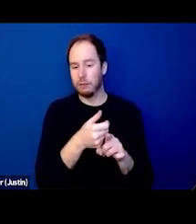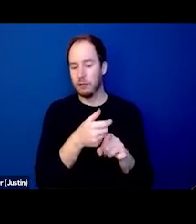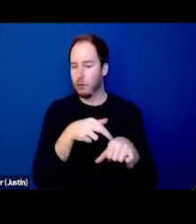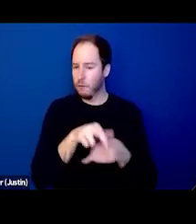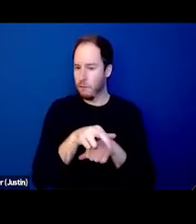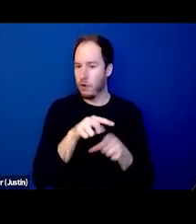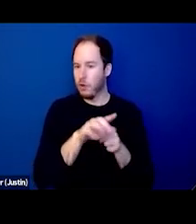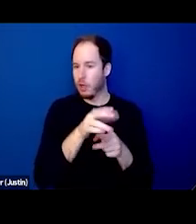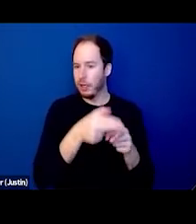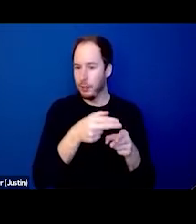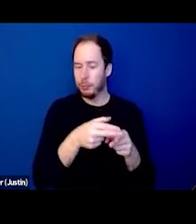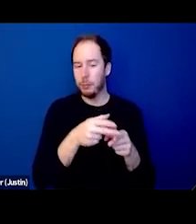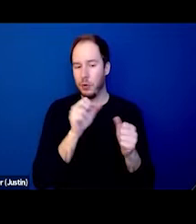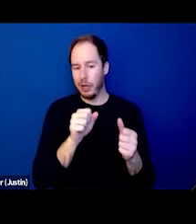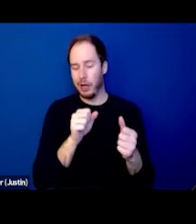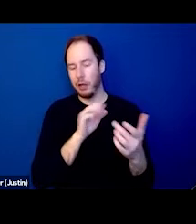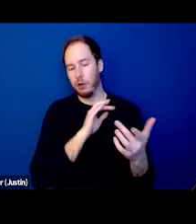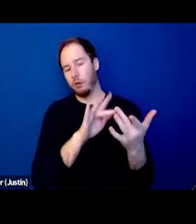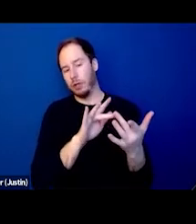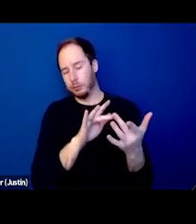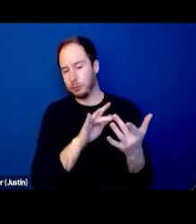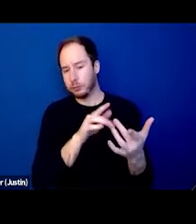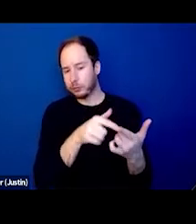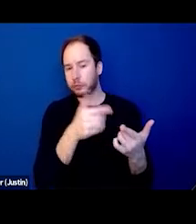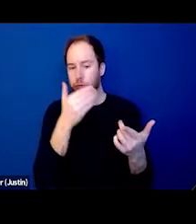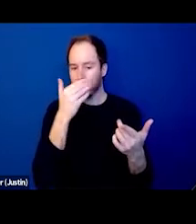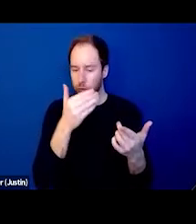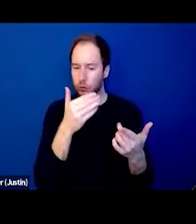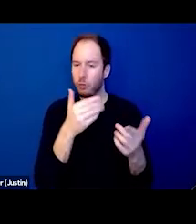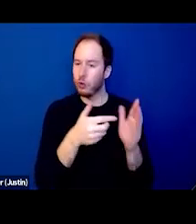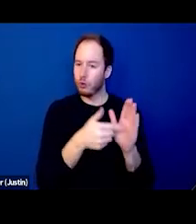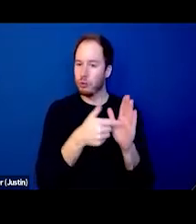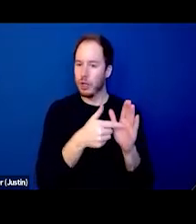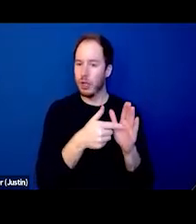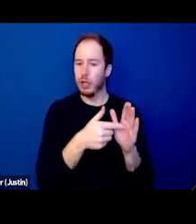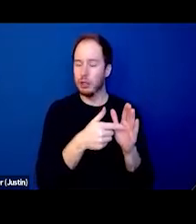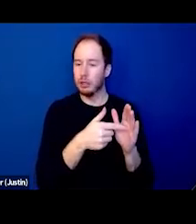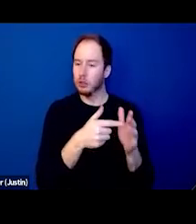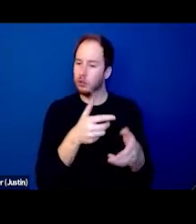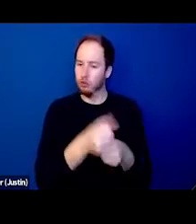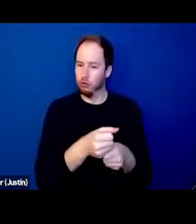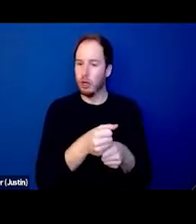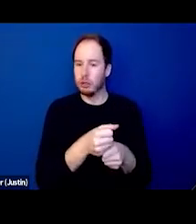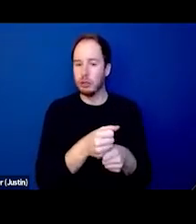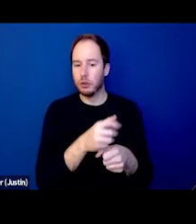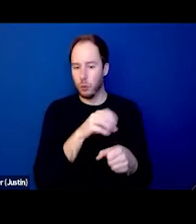that has a good standing in the community and can bridge the gaps to introduce you